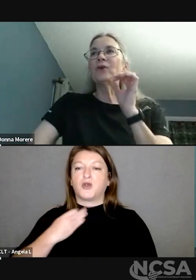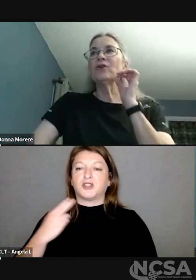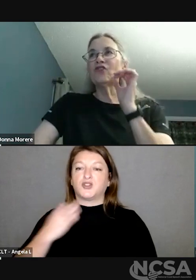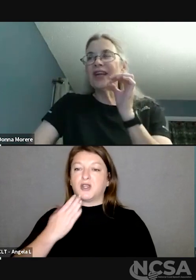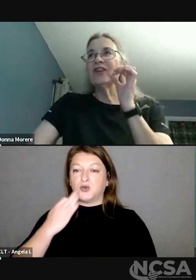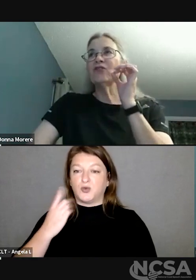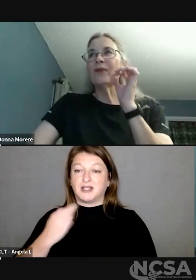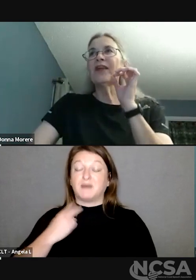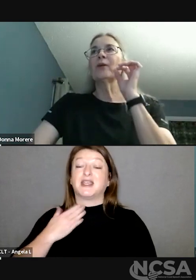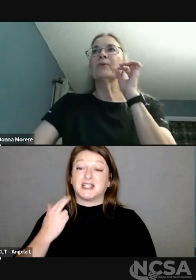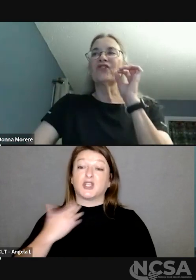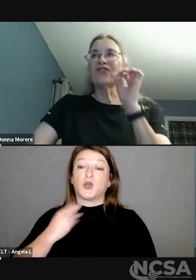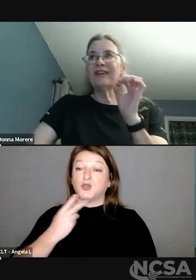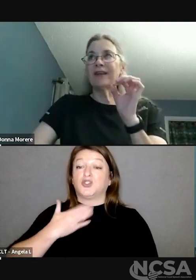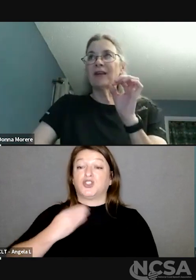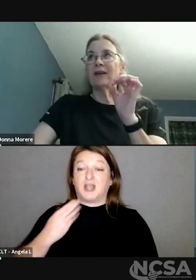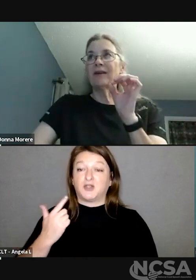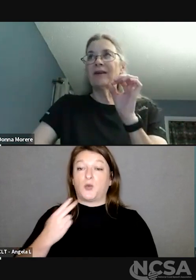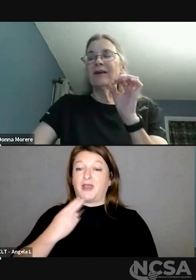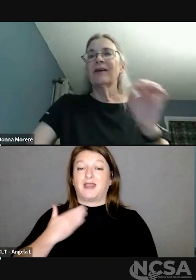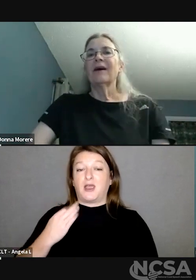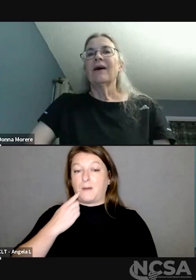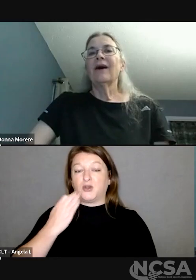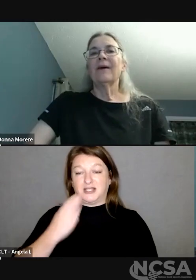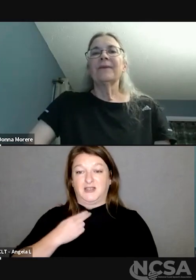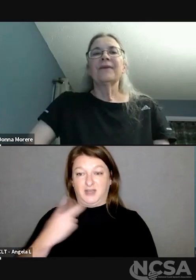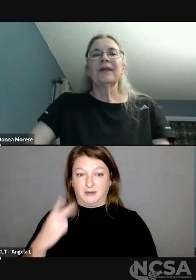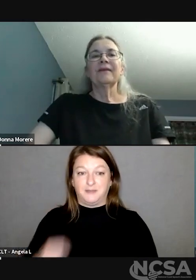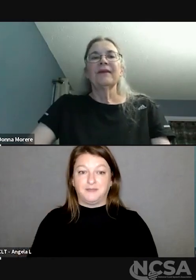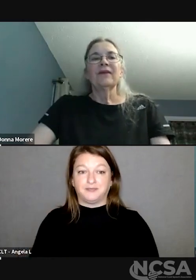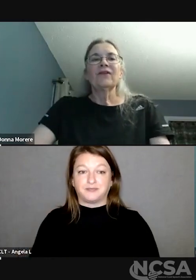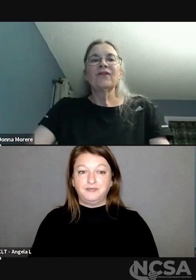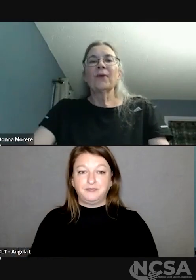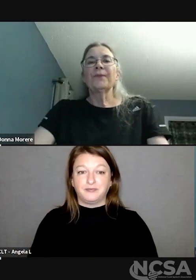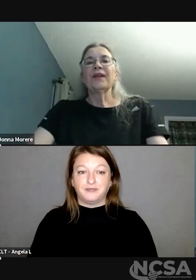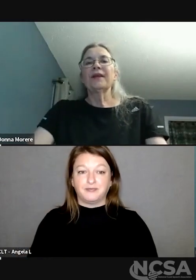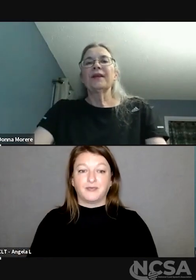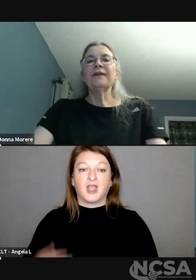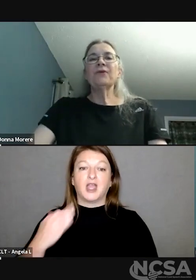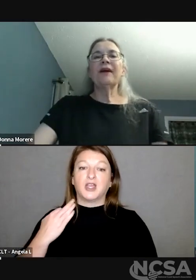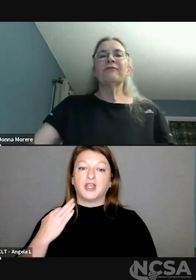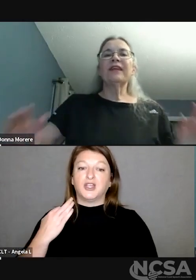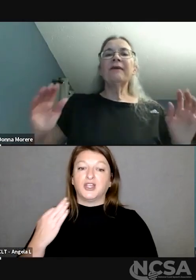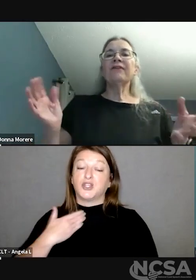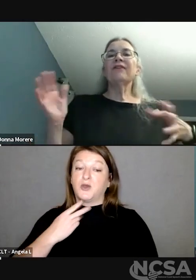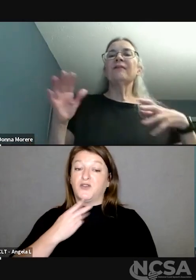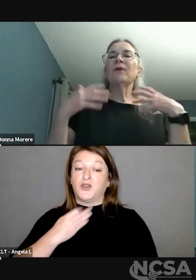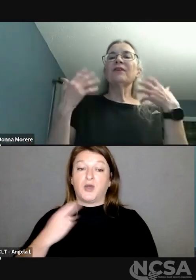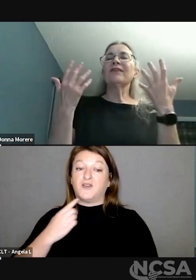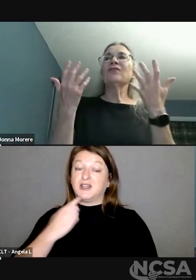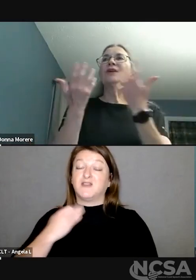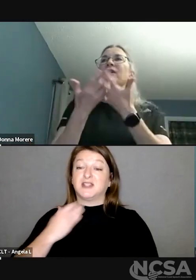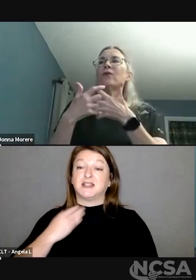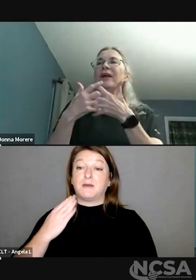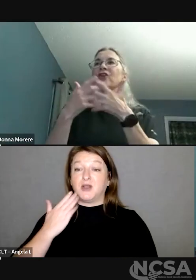It's going to change what they are perceiving. So if you have deficits in multi-sensory integration